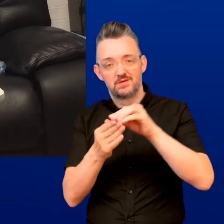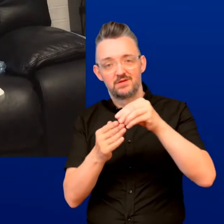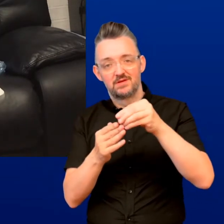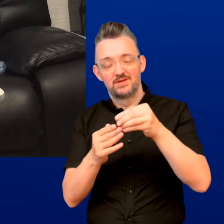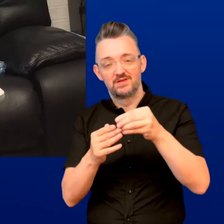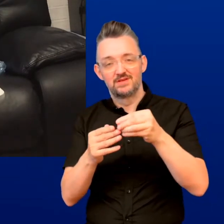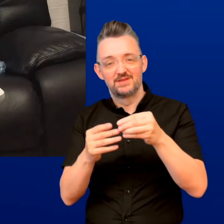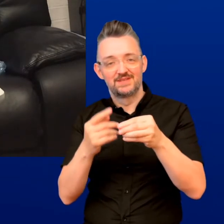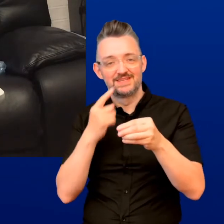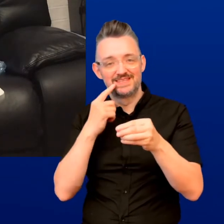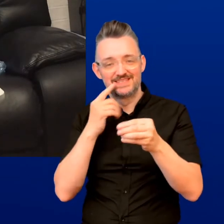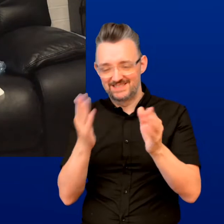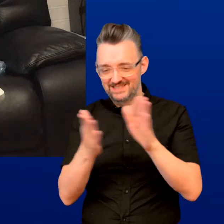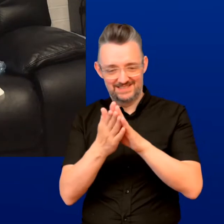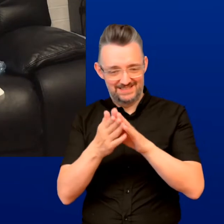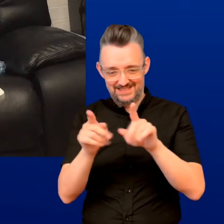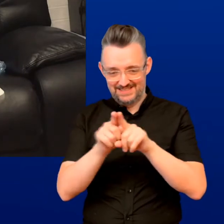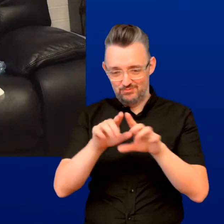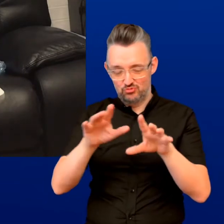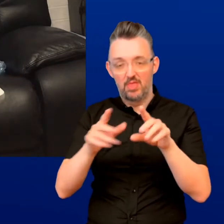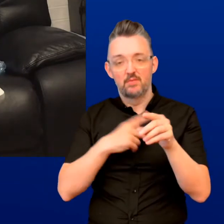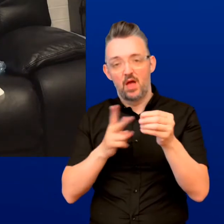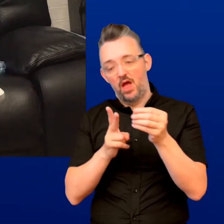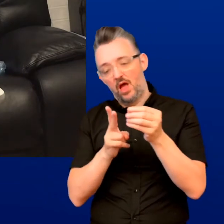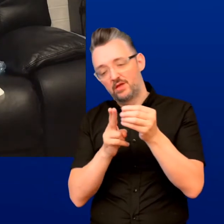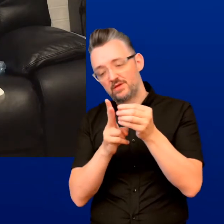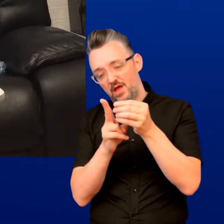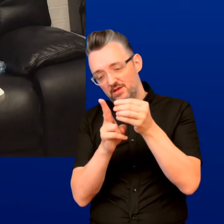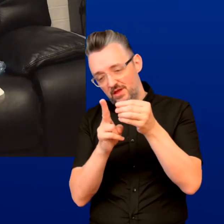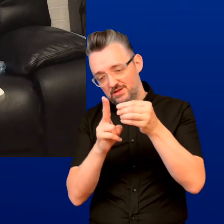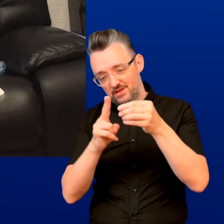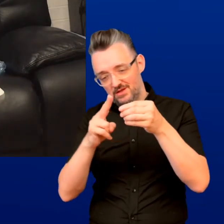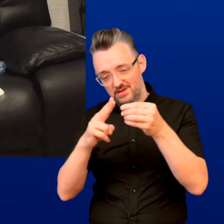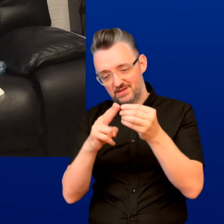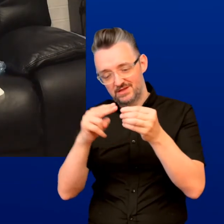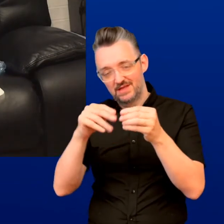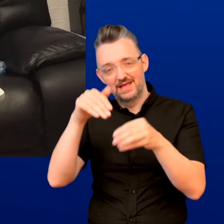almost an equal shape. I cut my way around until I got